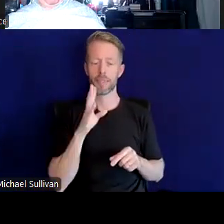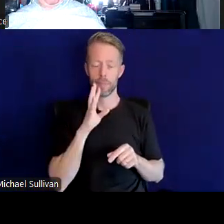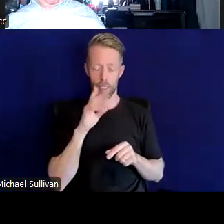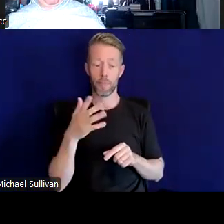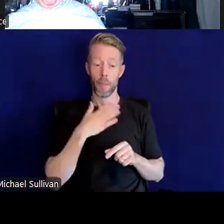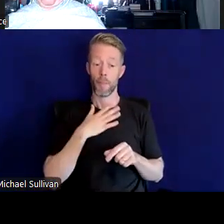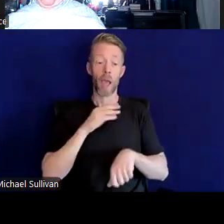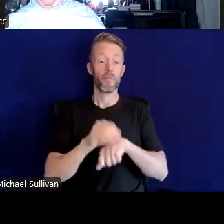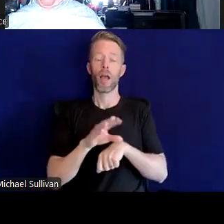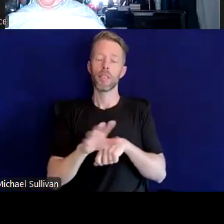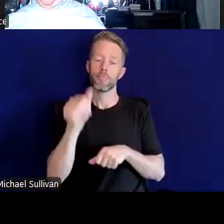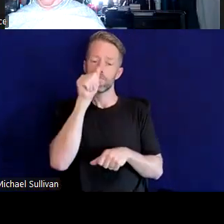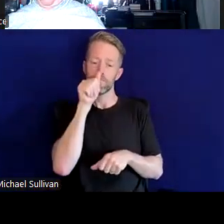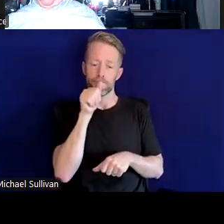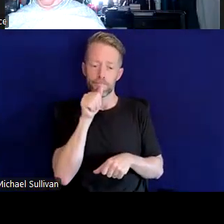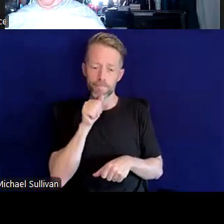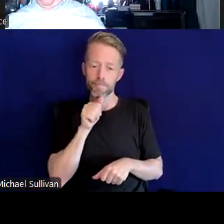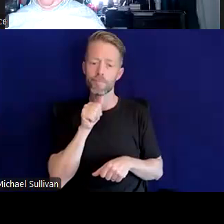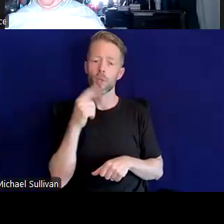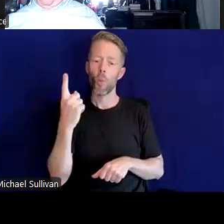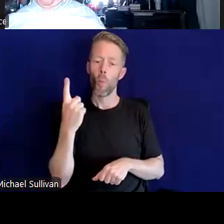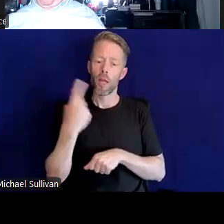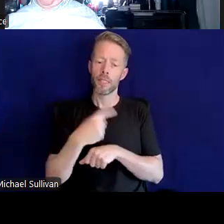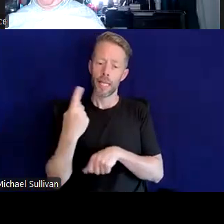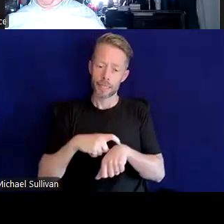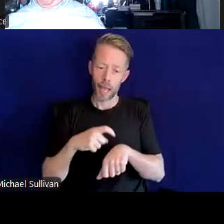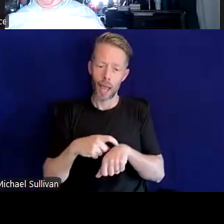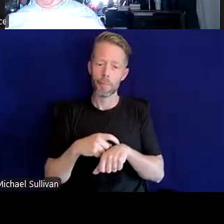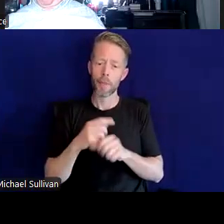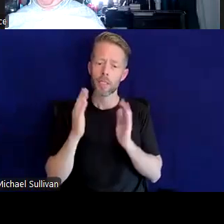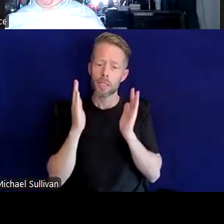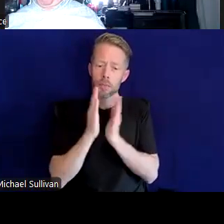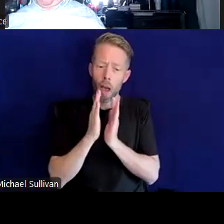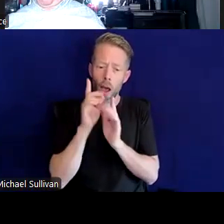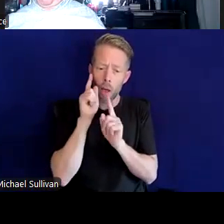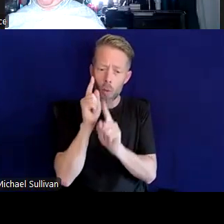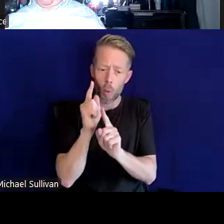. Be patient, take it one Kay at